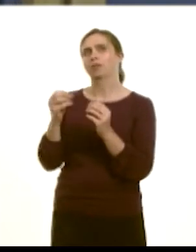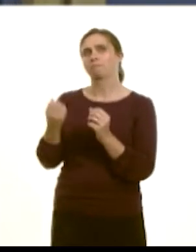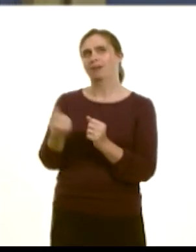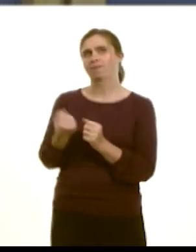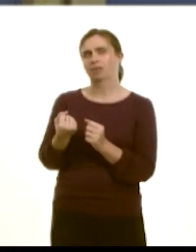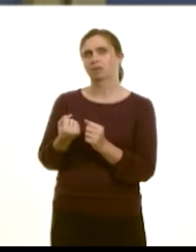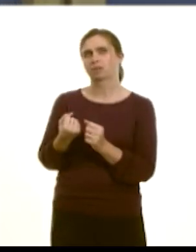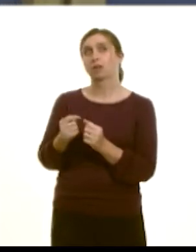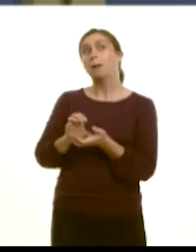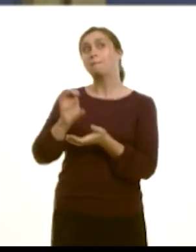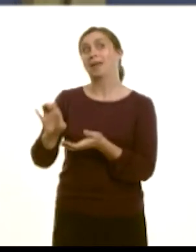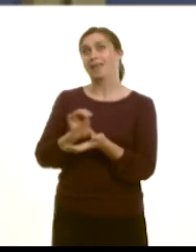were made because of fraud.